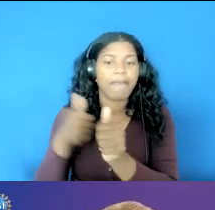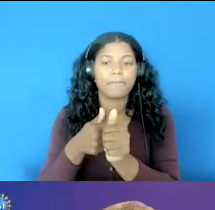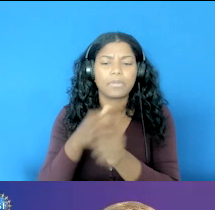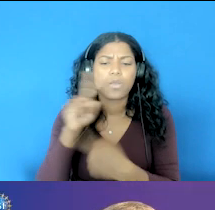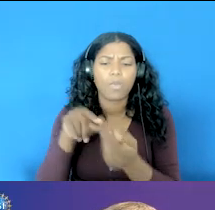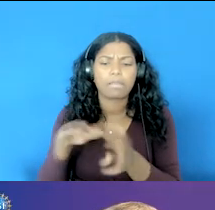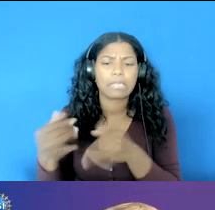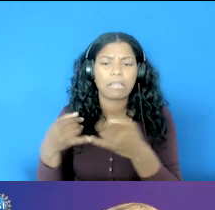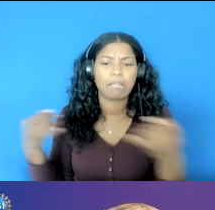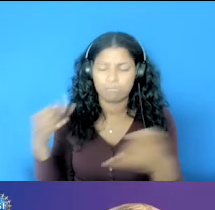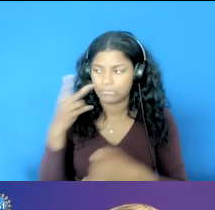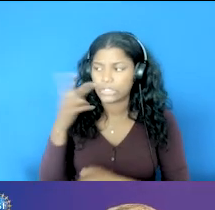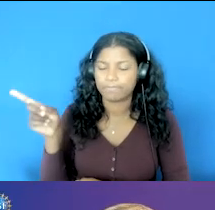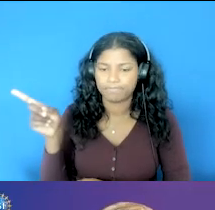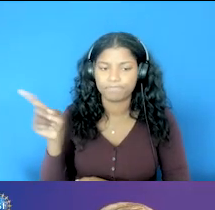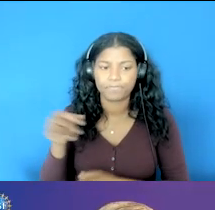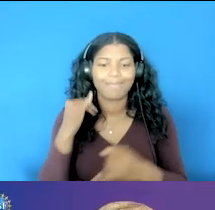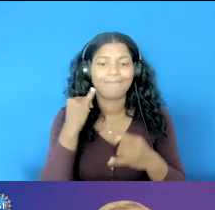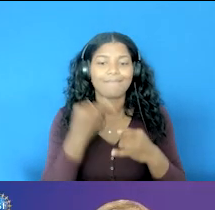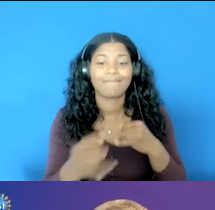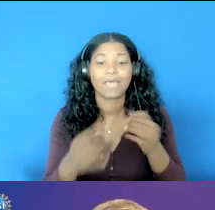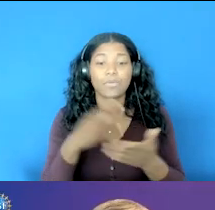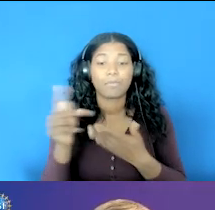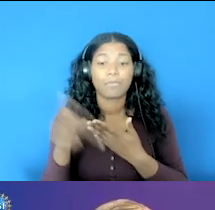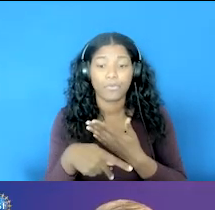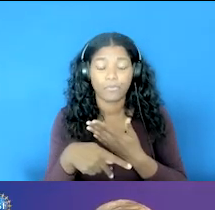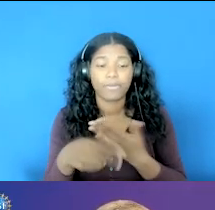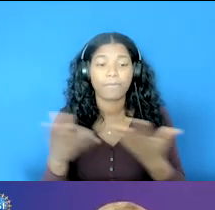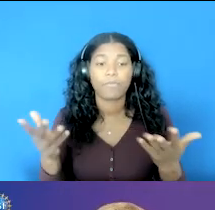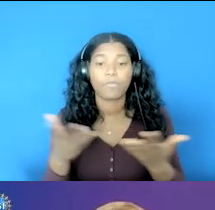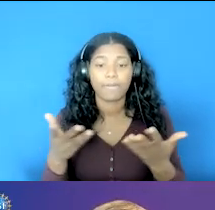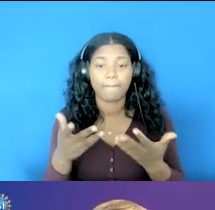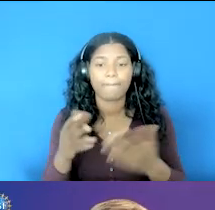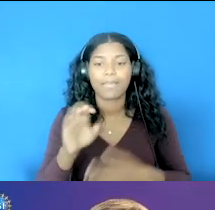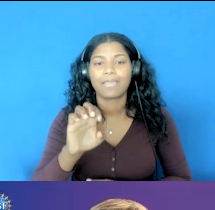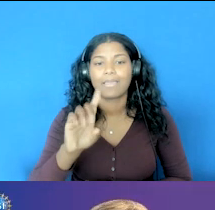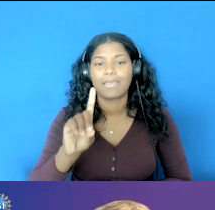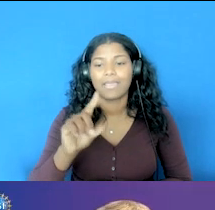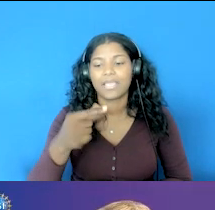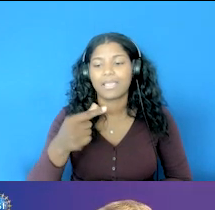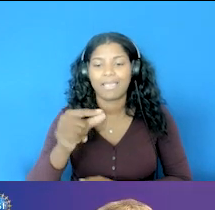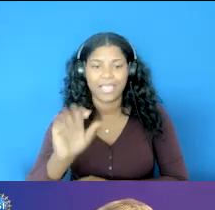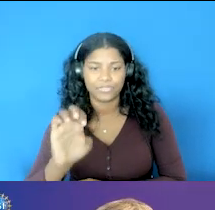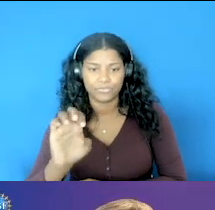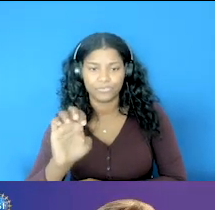And the final program that I will highlight is EDGE, enabling discovery through genomics.